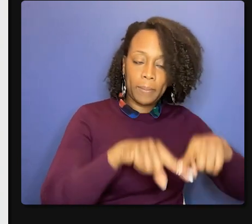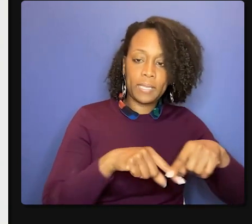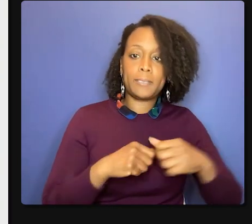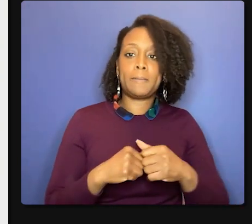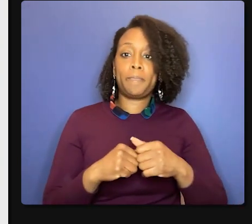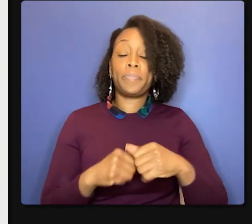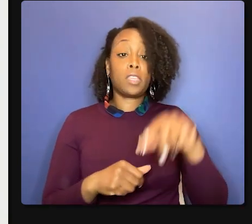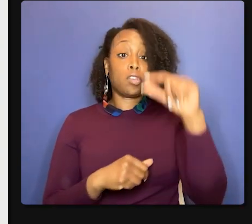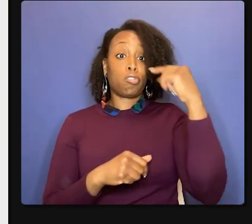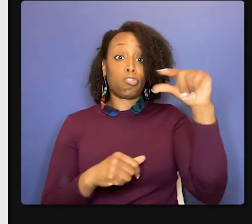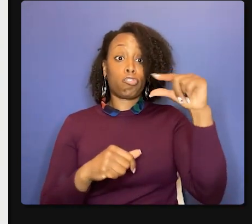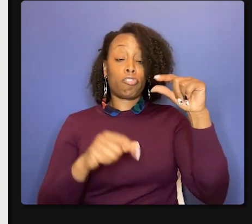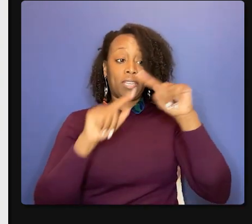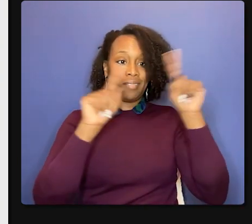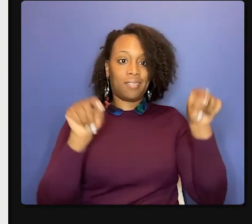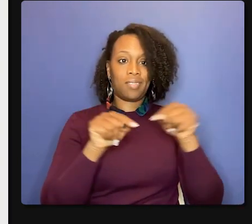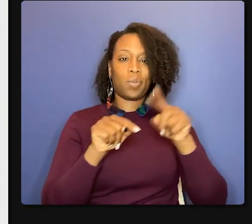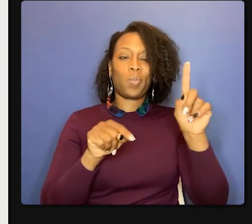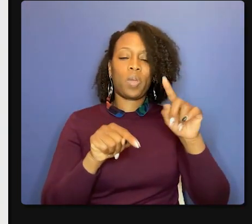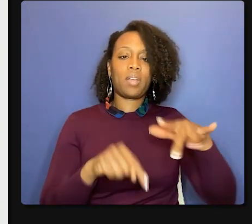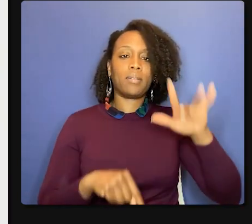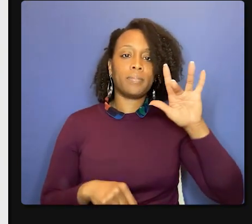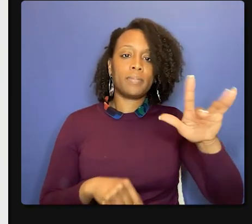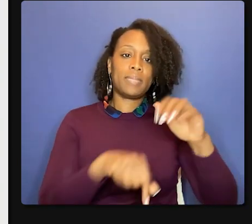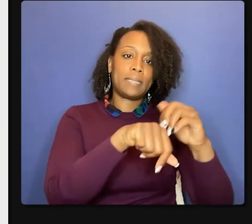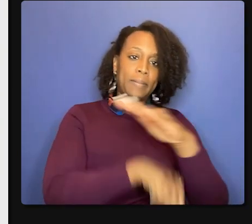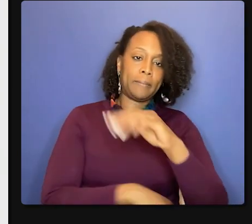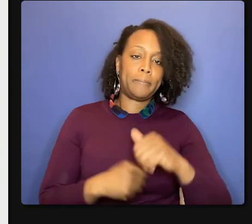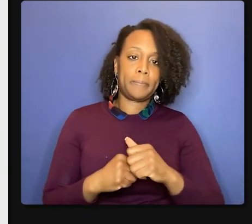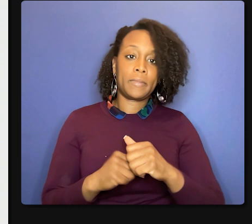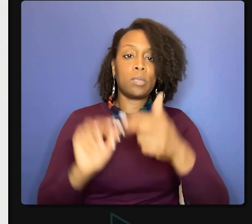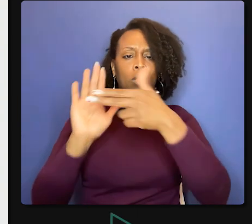And the green blocks are points where the queue is told to submit the data.